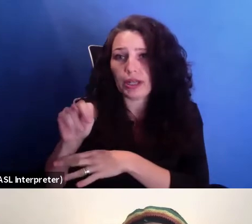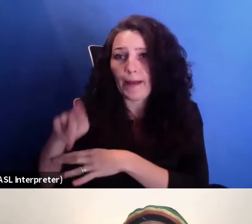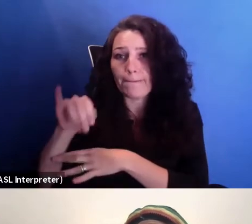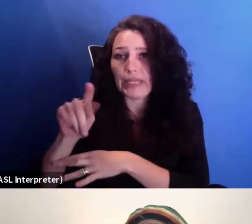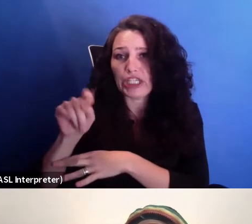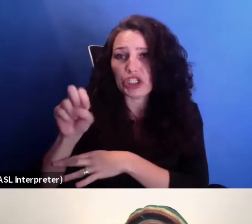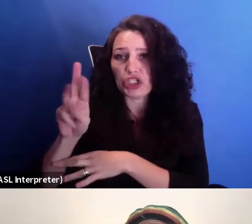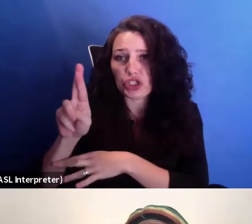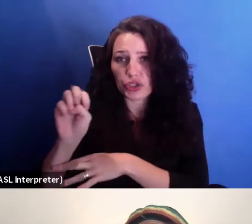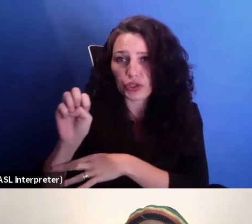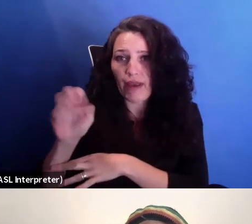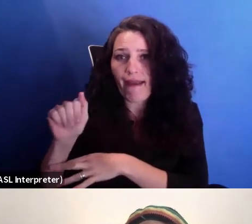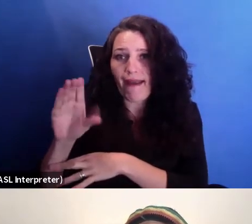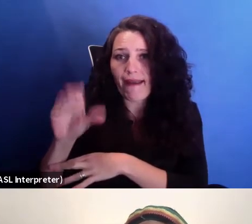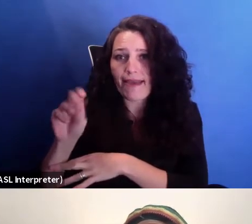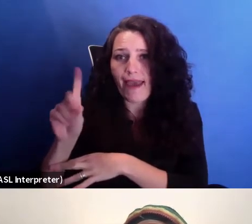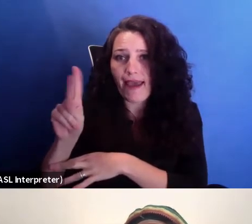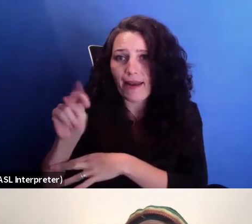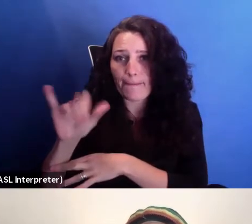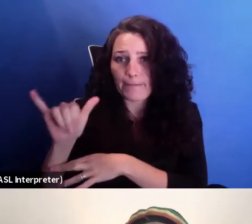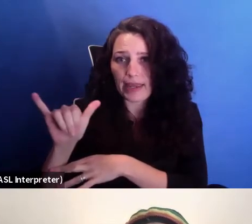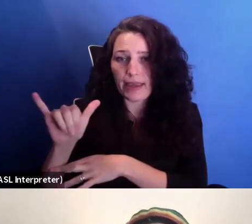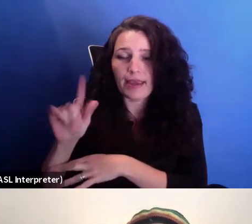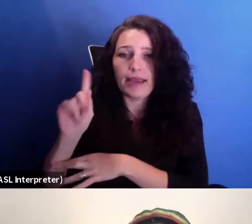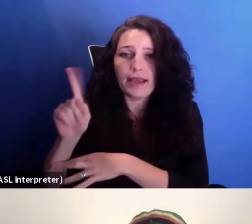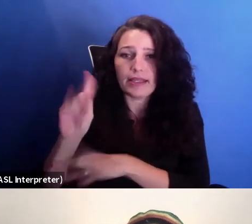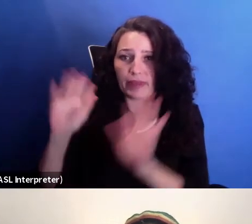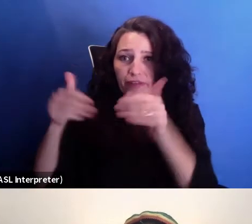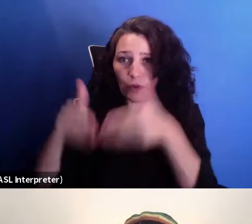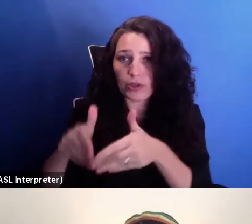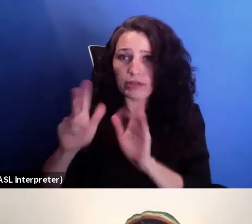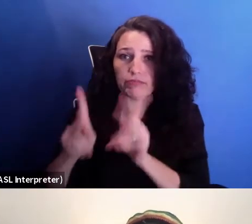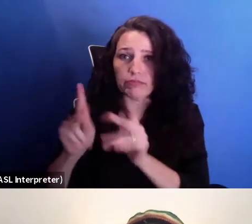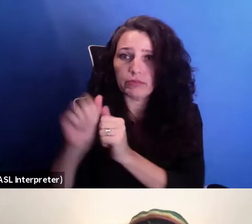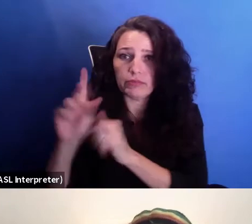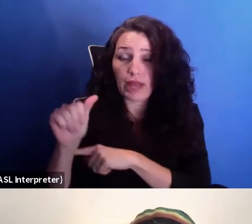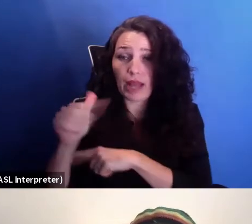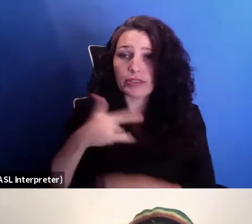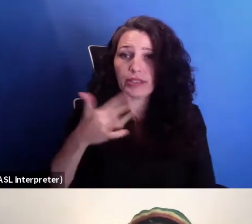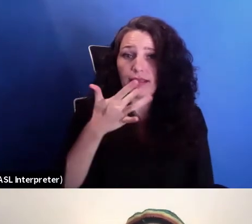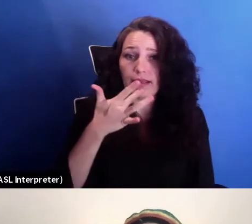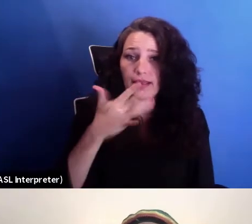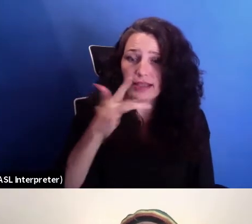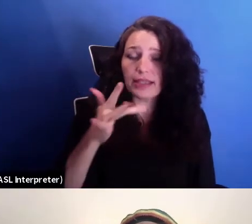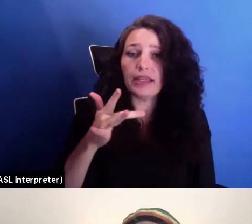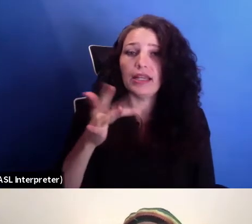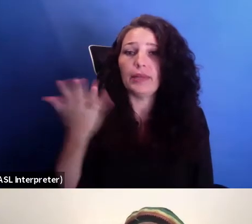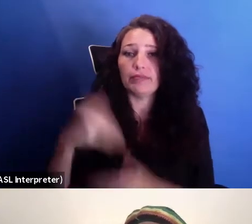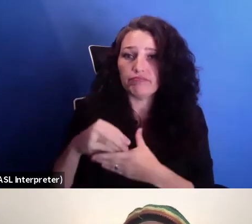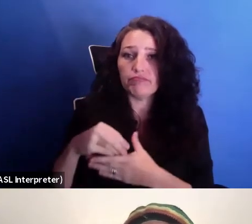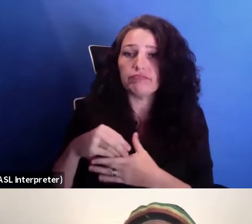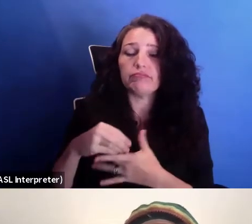I was fortunate to be part of a video with folks like Lisa Cortes and Don Porter